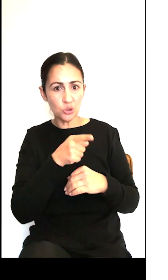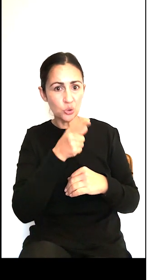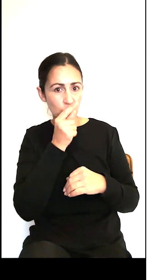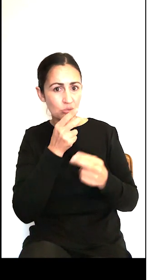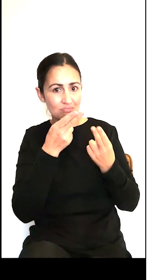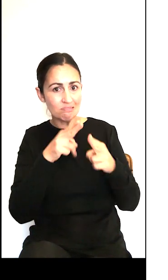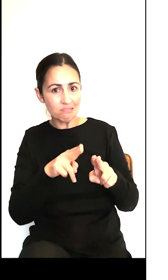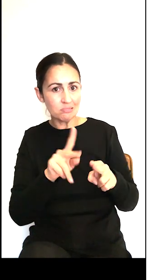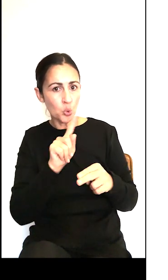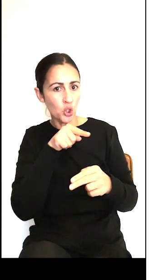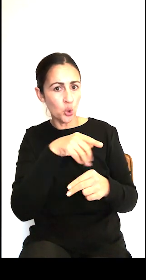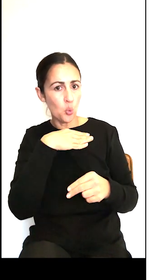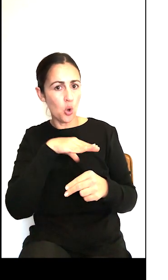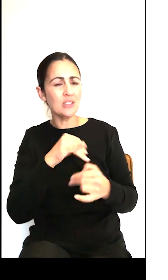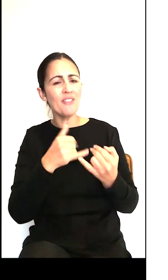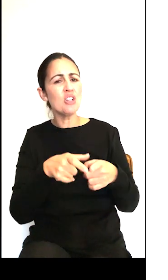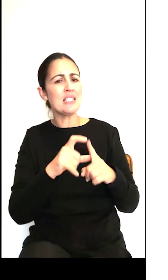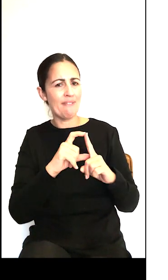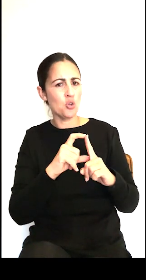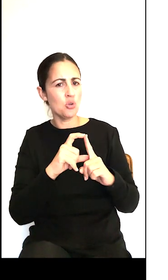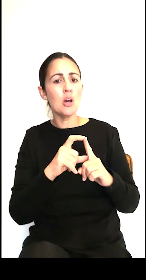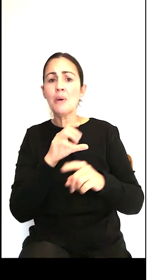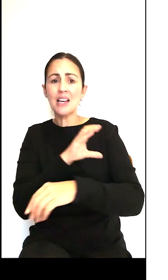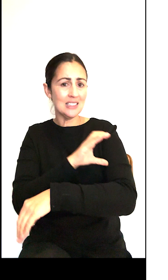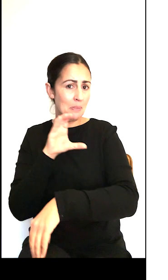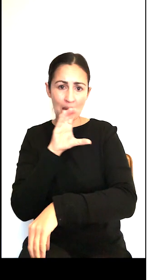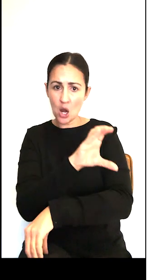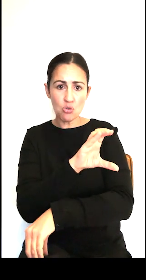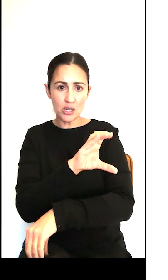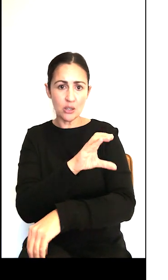this is around empowering the person you are caring for and you and your role as